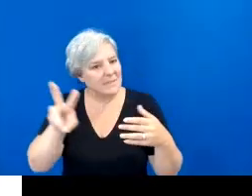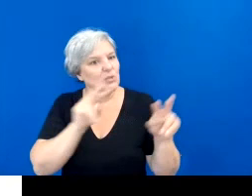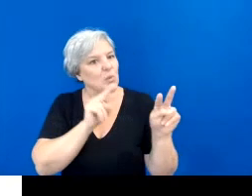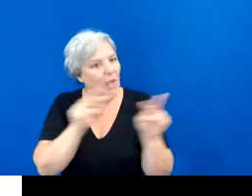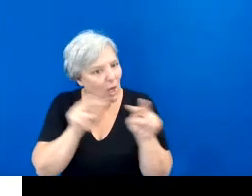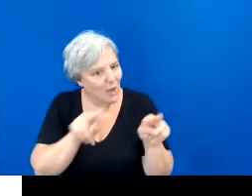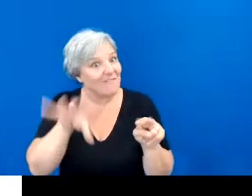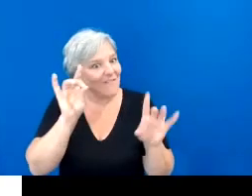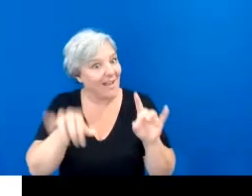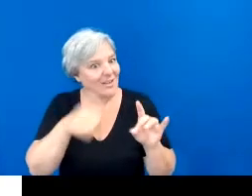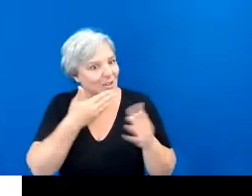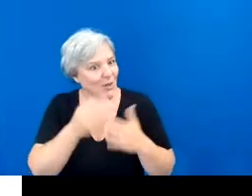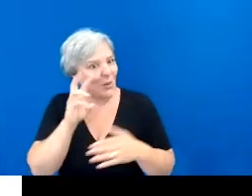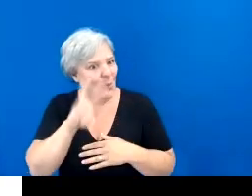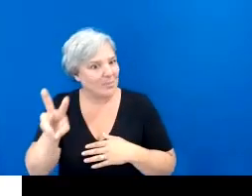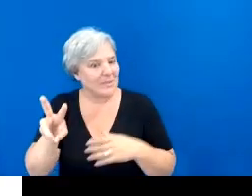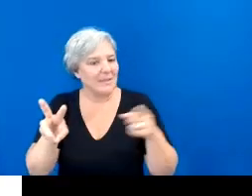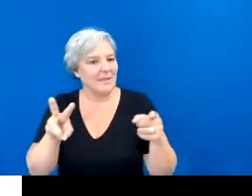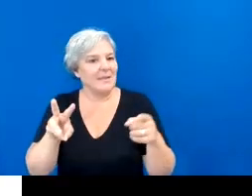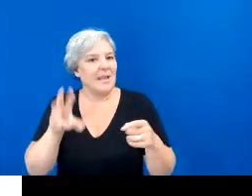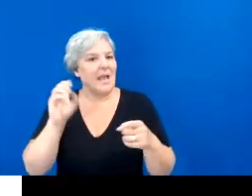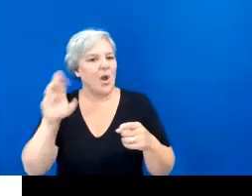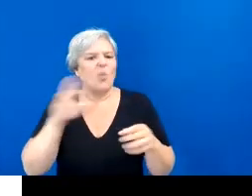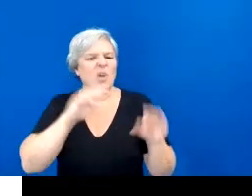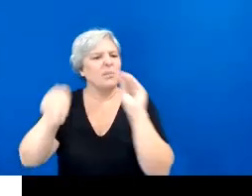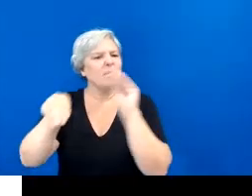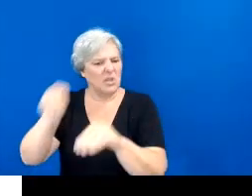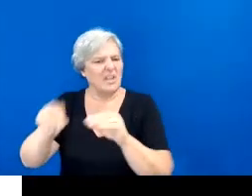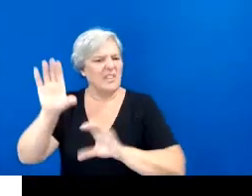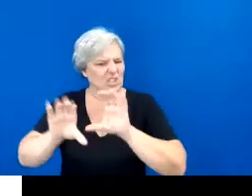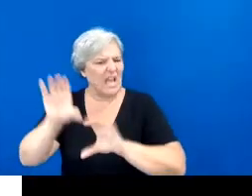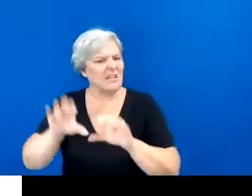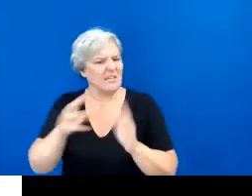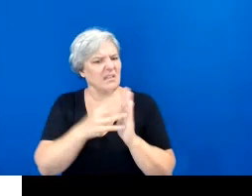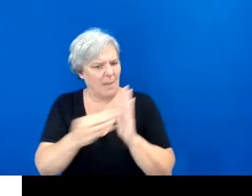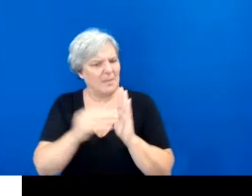and we're going to be dropping a lot of these links in the chat to give you the chance to do some searching.